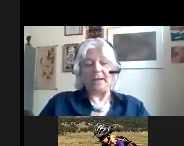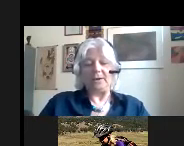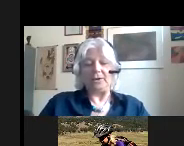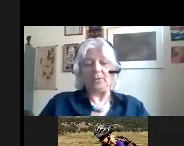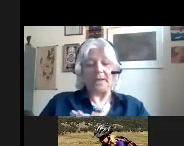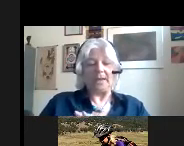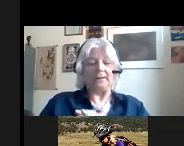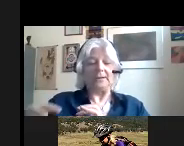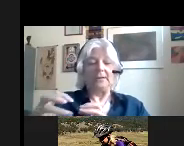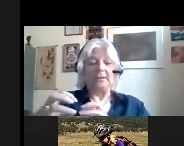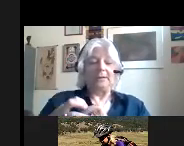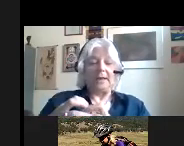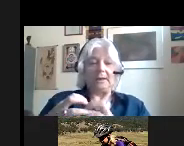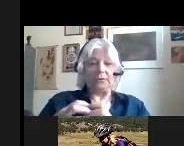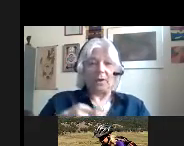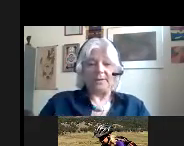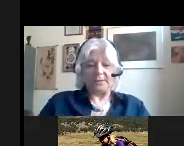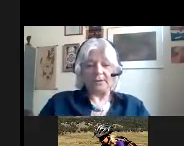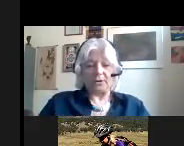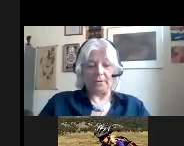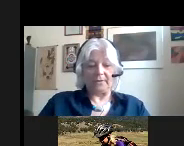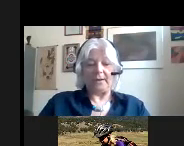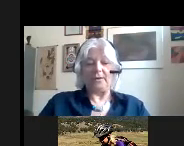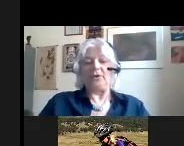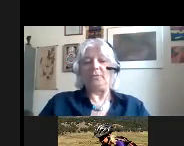you get that trauma doesn't occur in a vacuum,